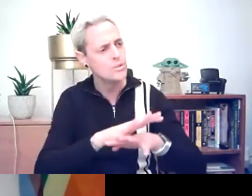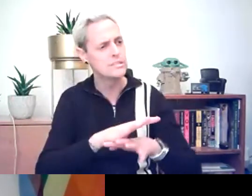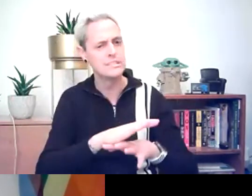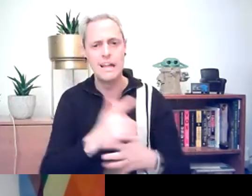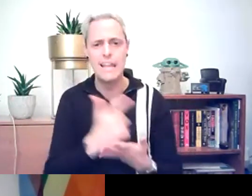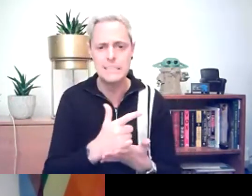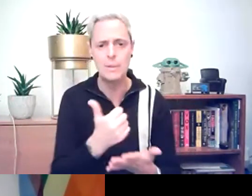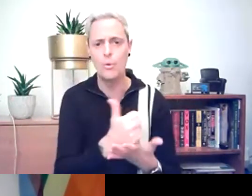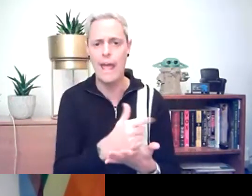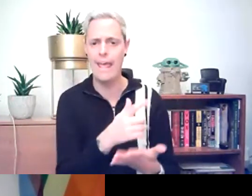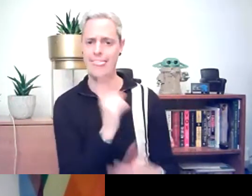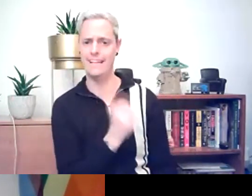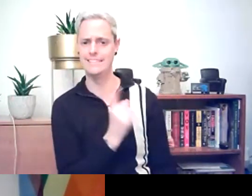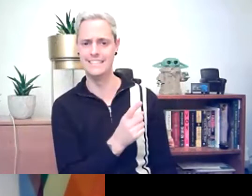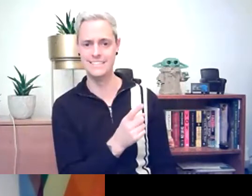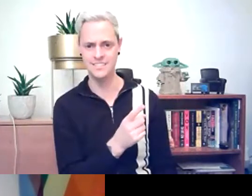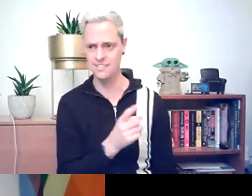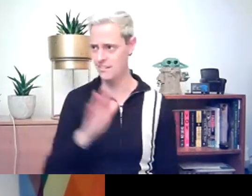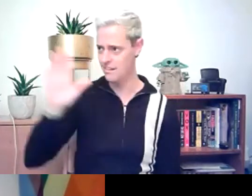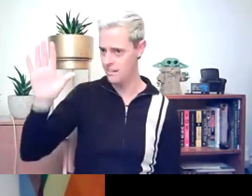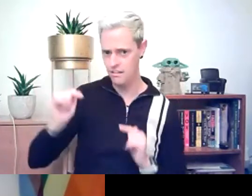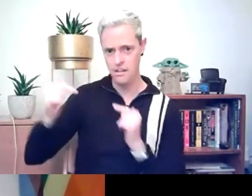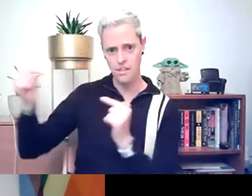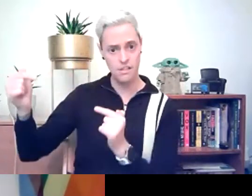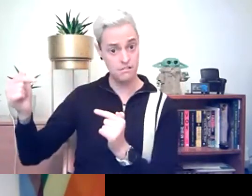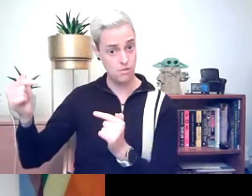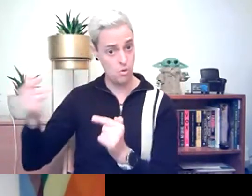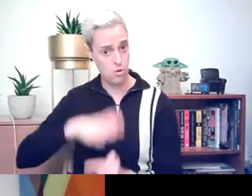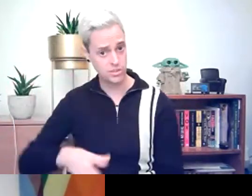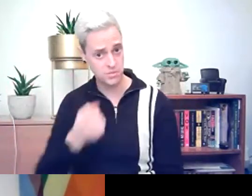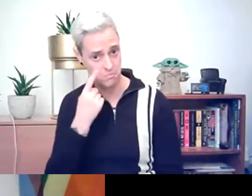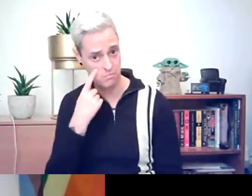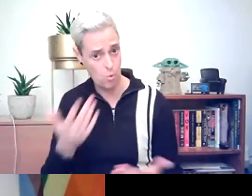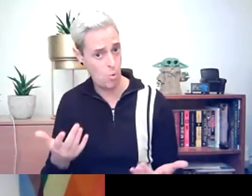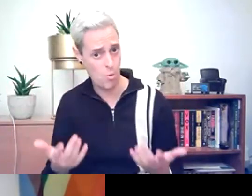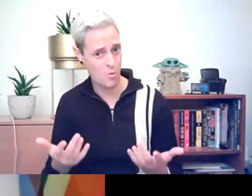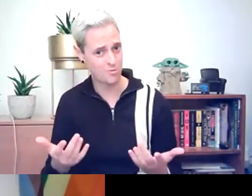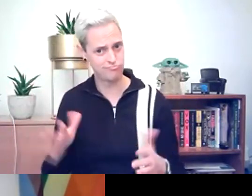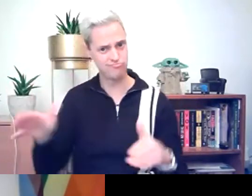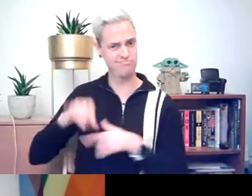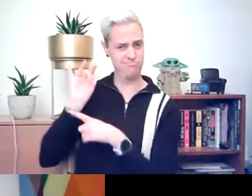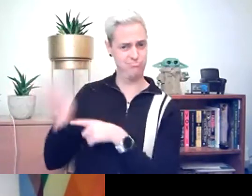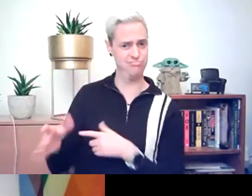18:57:36 So, you know, find the people who are marginal find the people who, who are